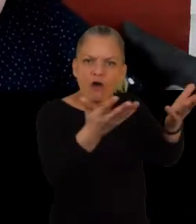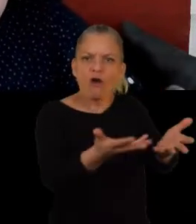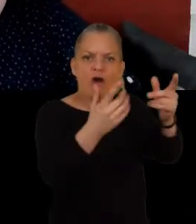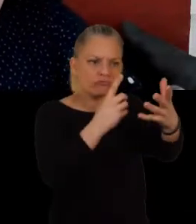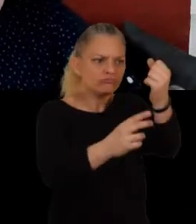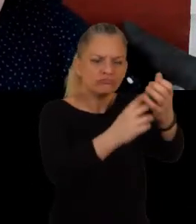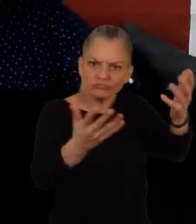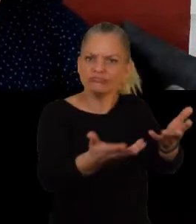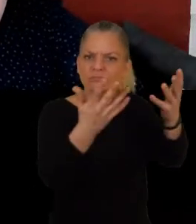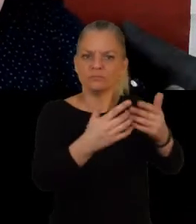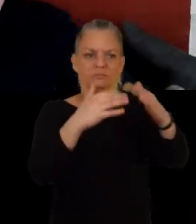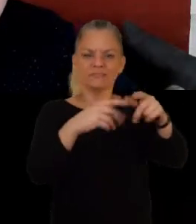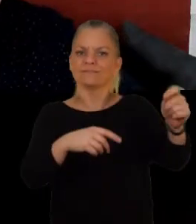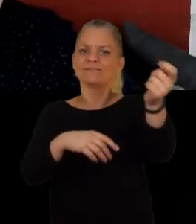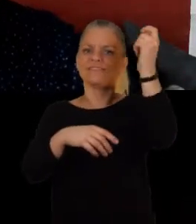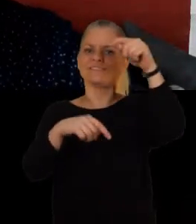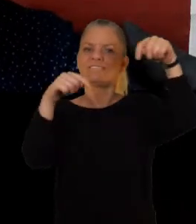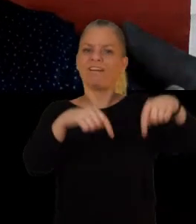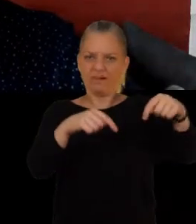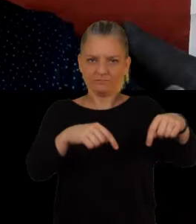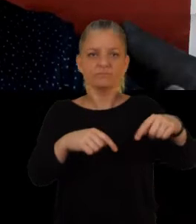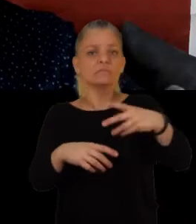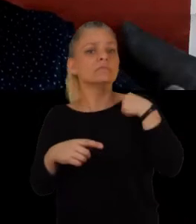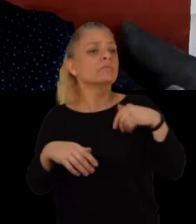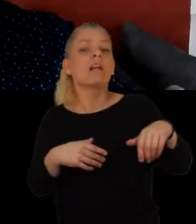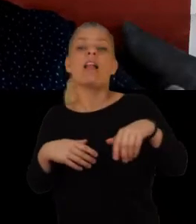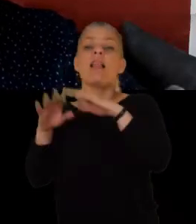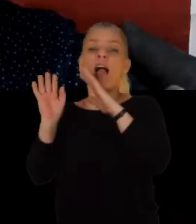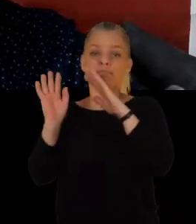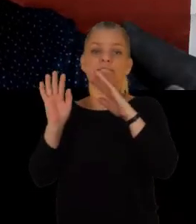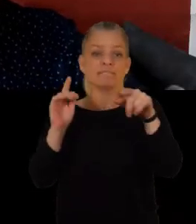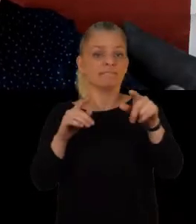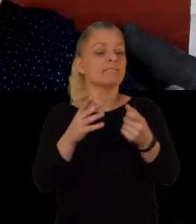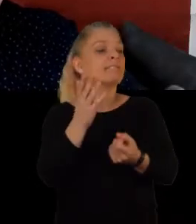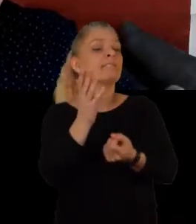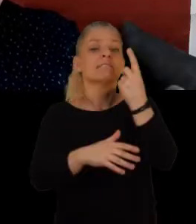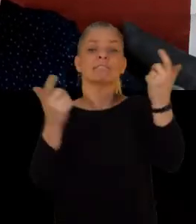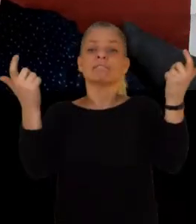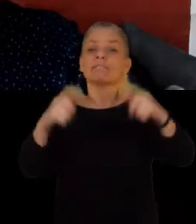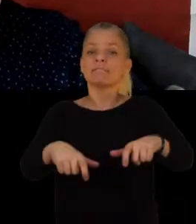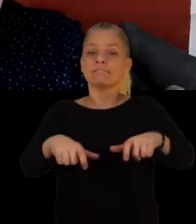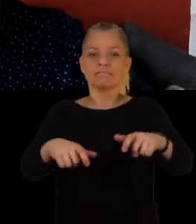we just kept pushing and building on success um but you know once i left and the pandemic came